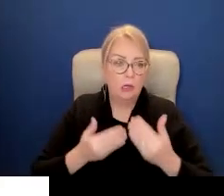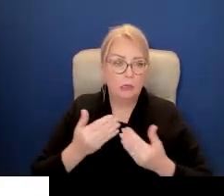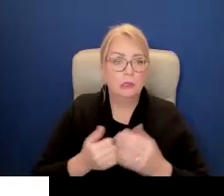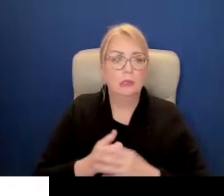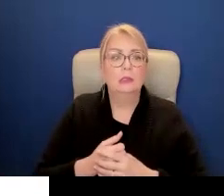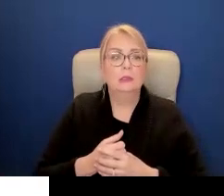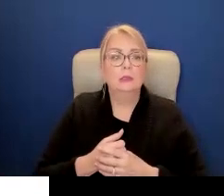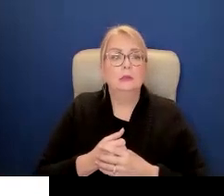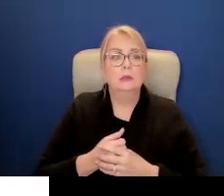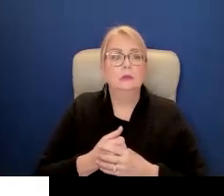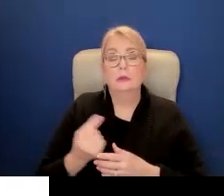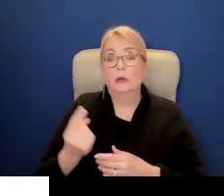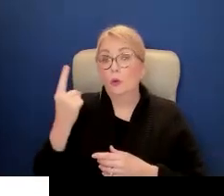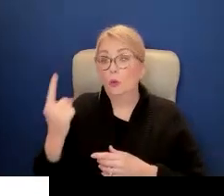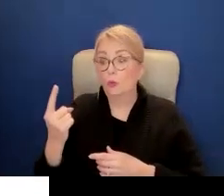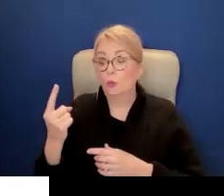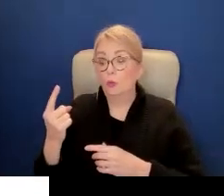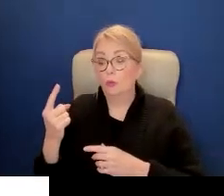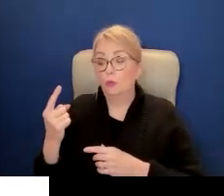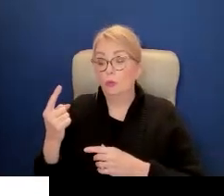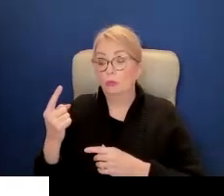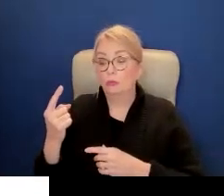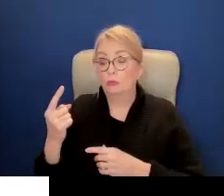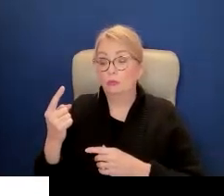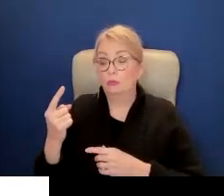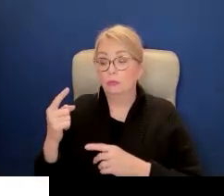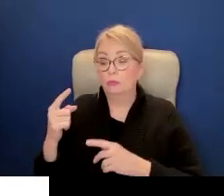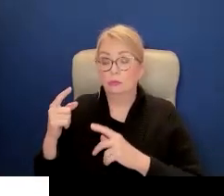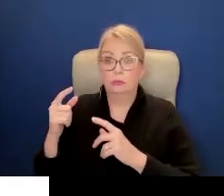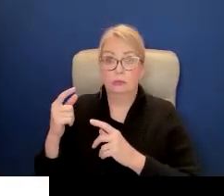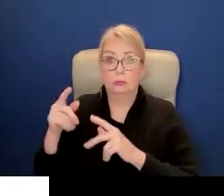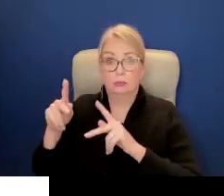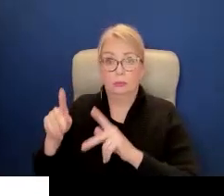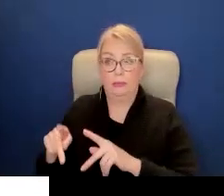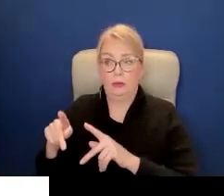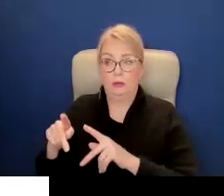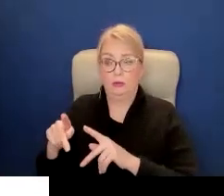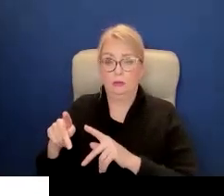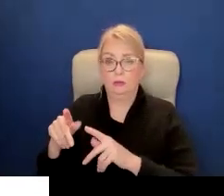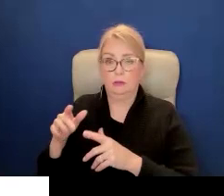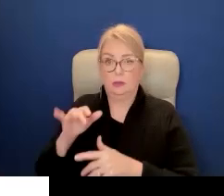one's parents while the person is still a minor, is also another route they can become a citizen.